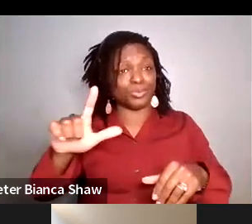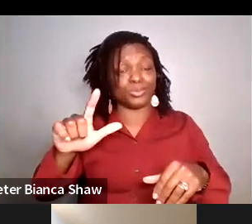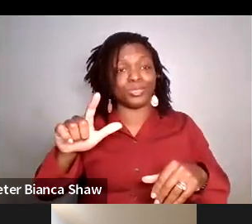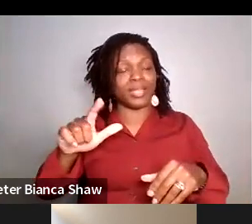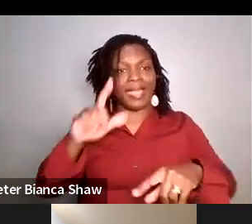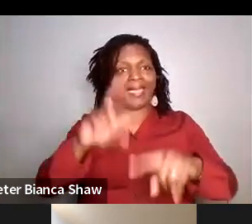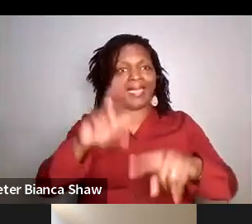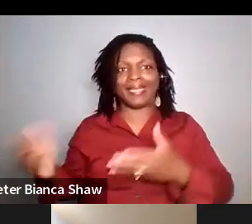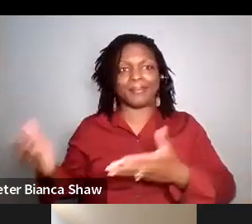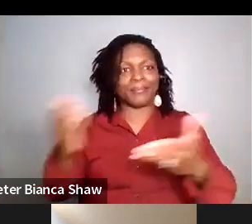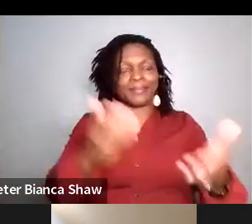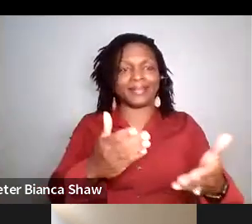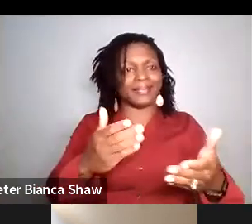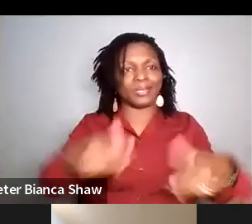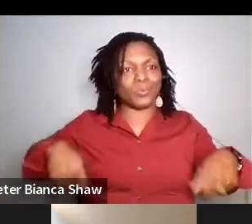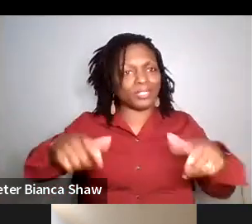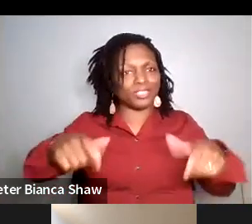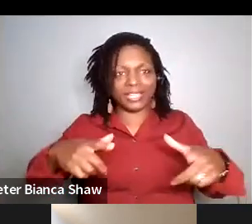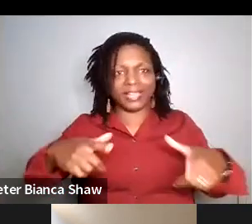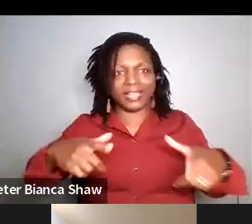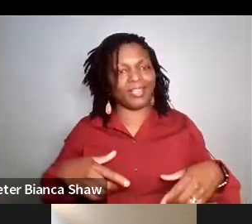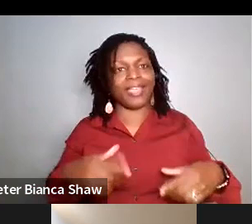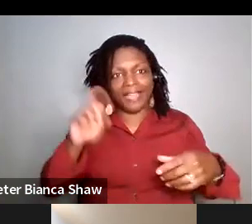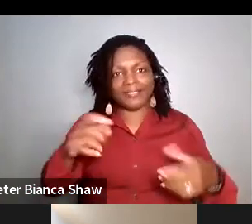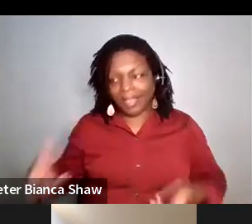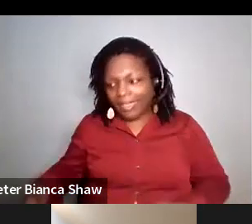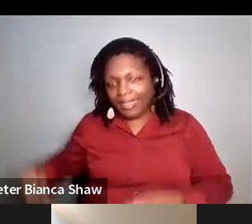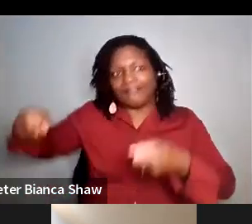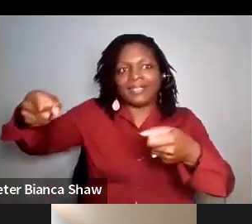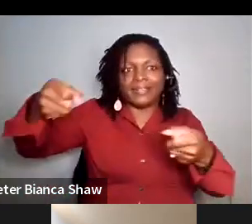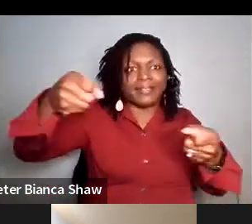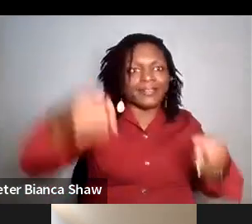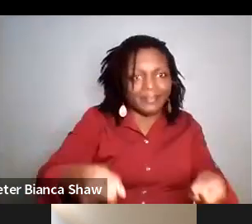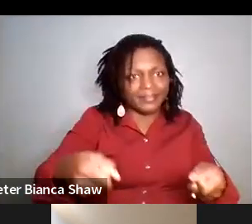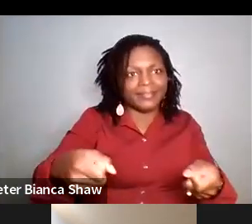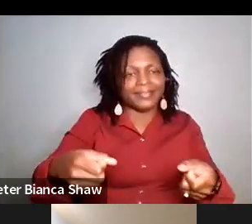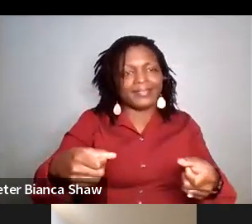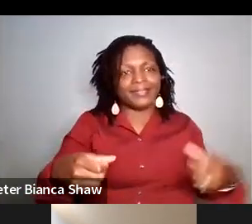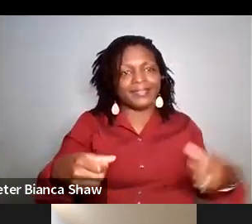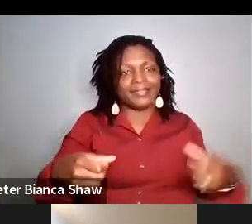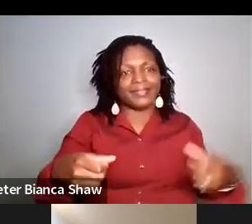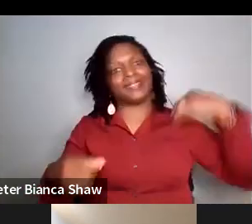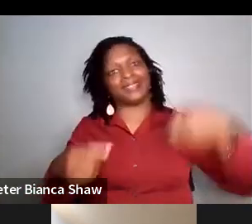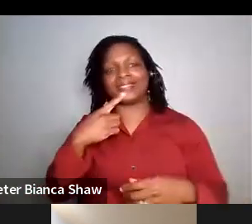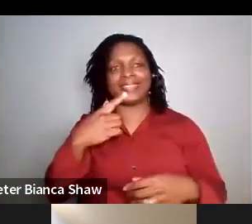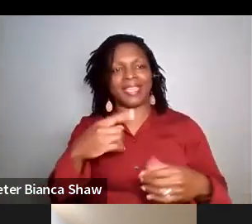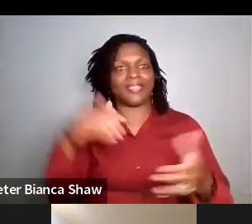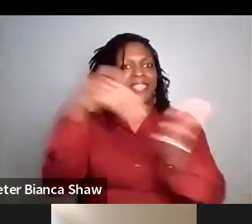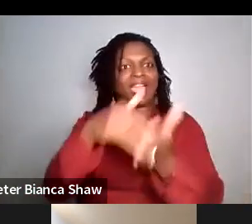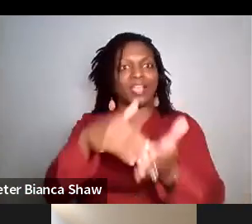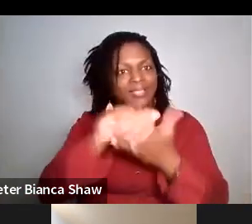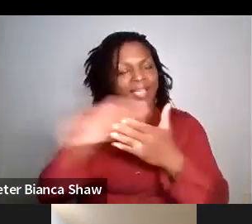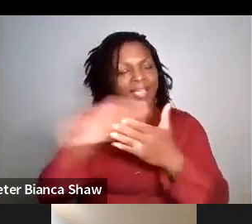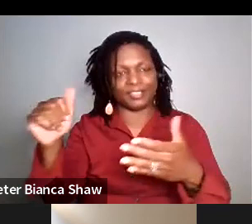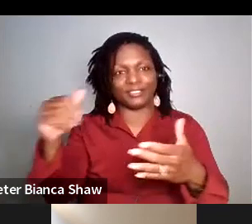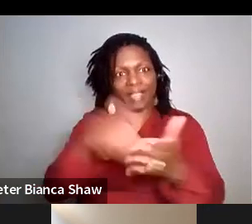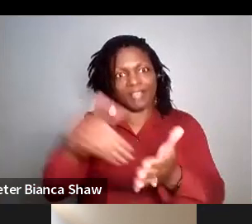And they just spent tens of thousands of dollars redoing the pull, and i'm like you could spend a few $100 to do a curb cut, you know.